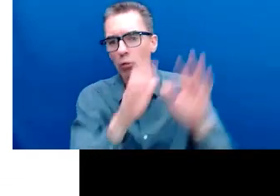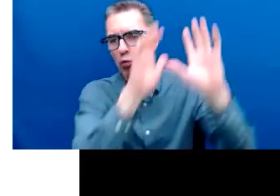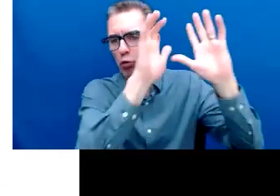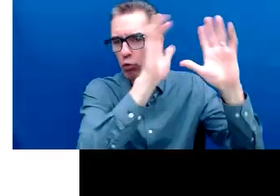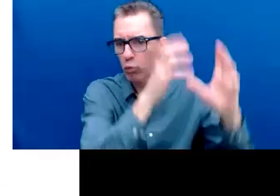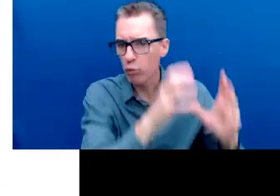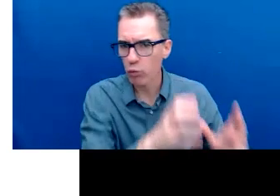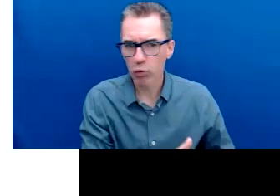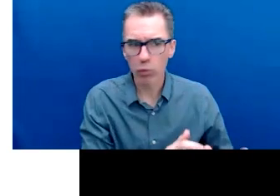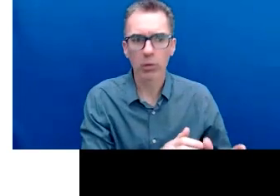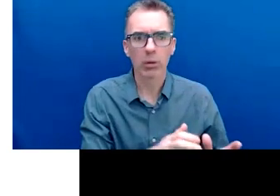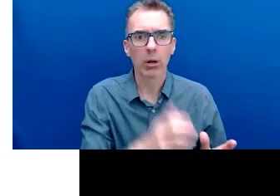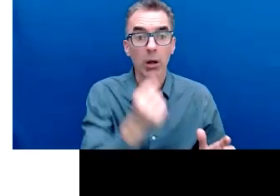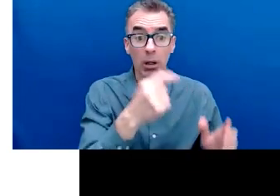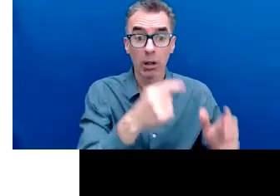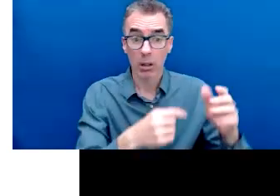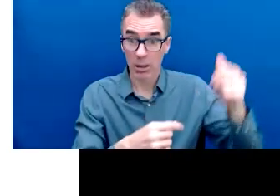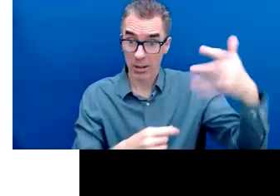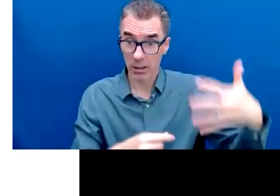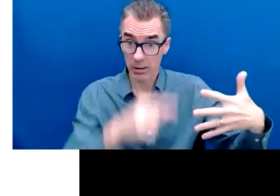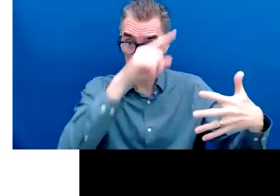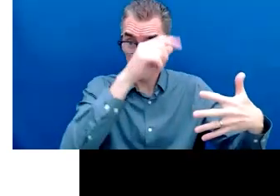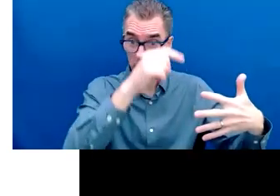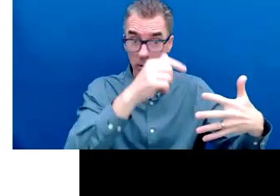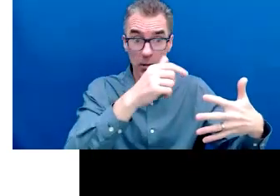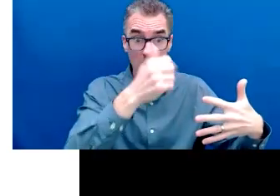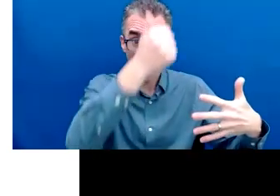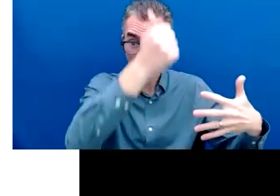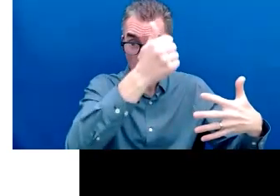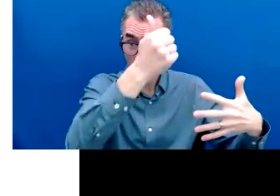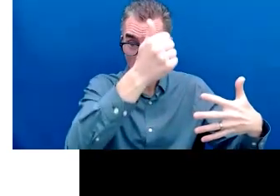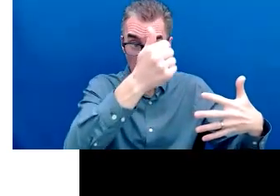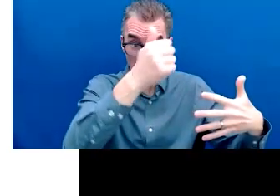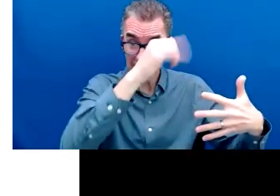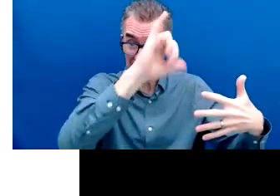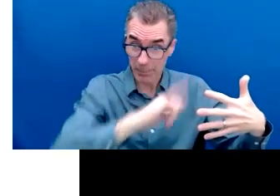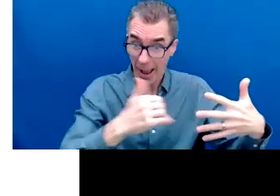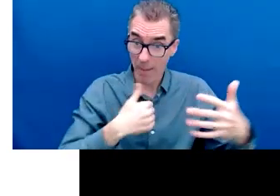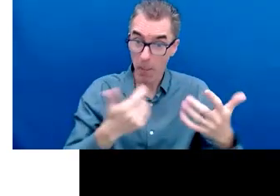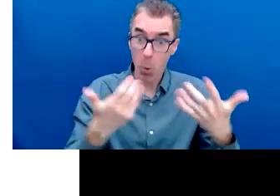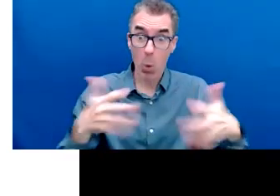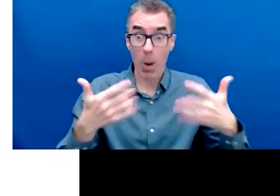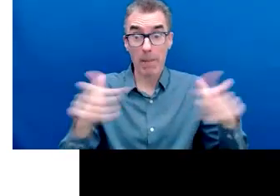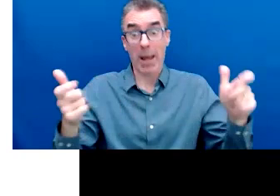every population has a very significant improvement, but all are at least equal, if not a little bit more.